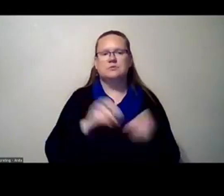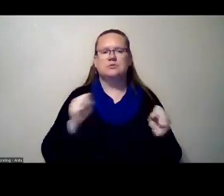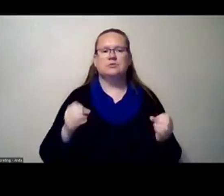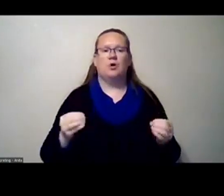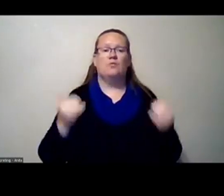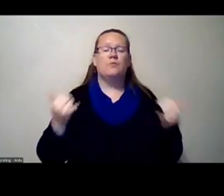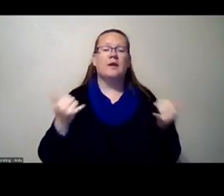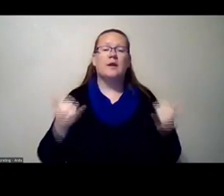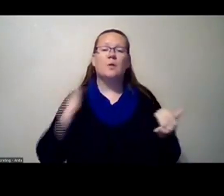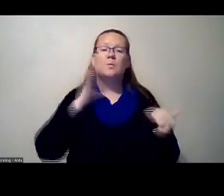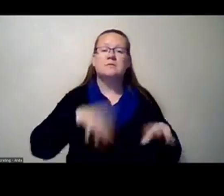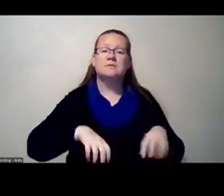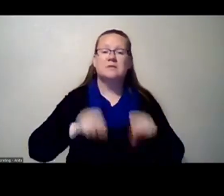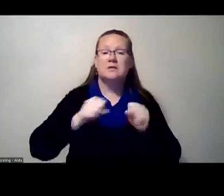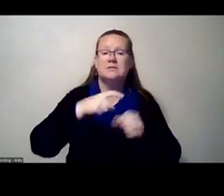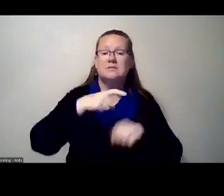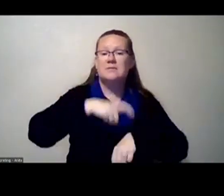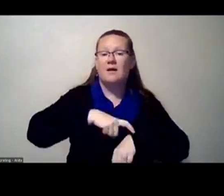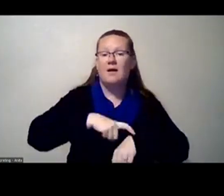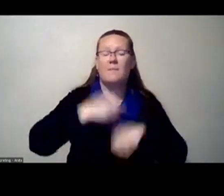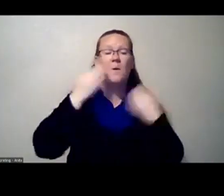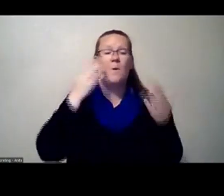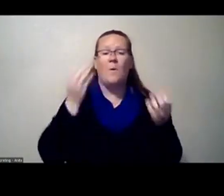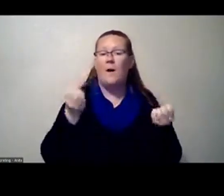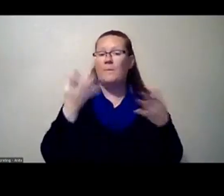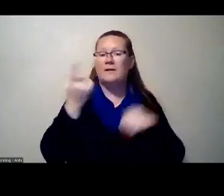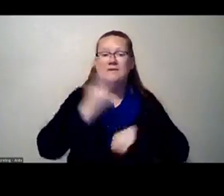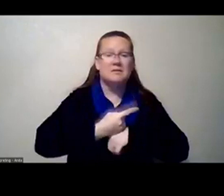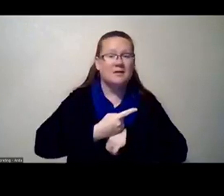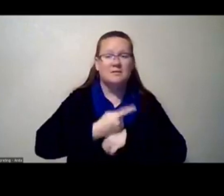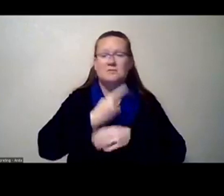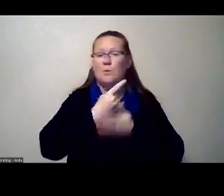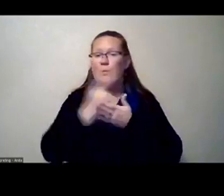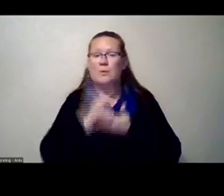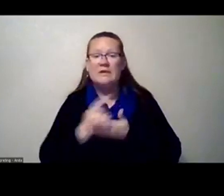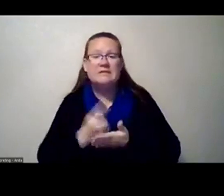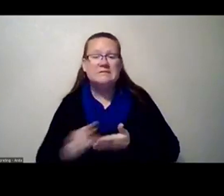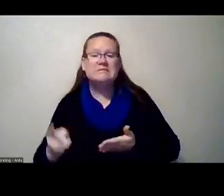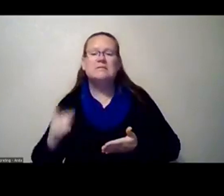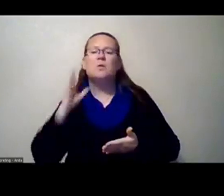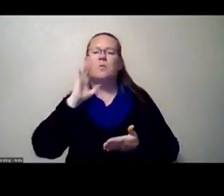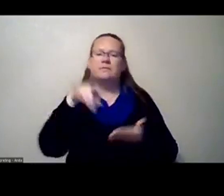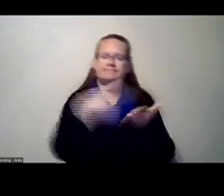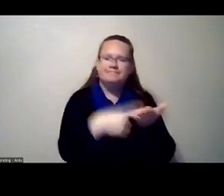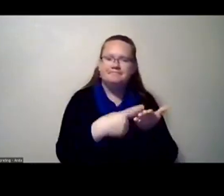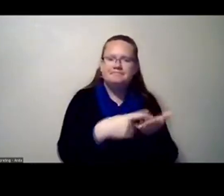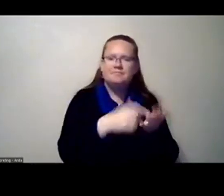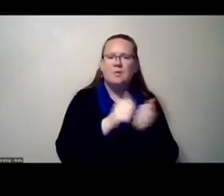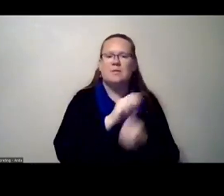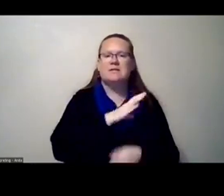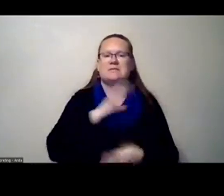take a period of time. I don't know days, weeks consult with City Council. I'm really going to be seeking